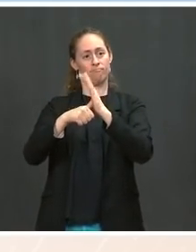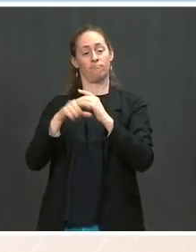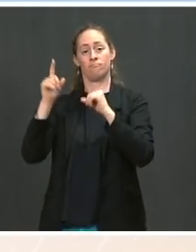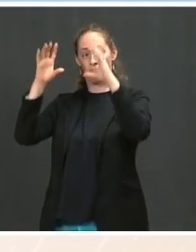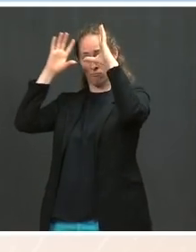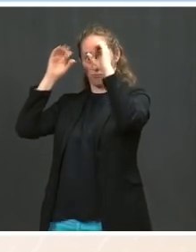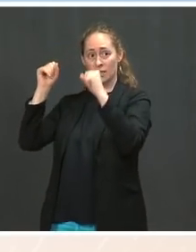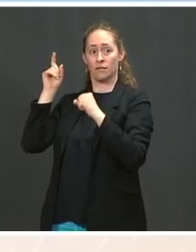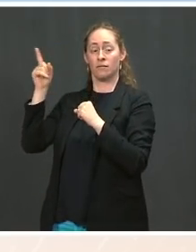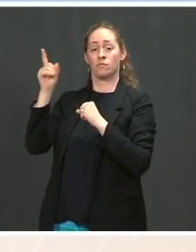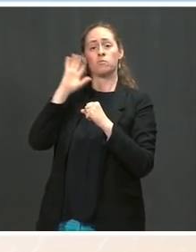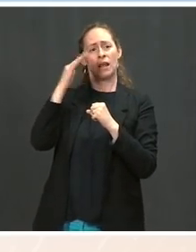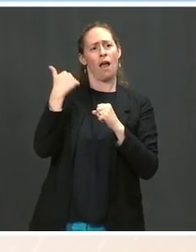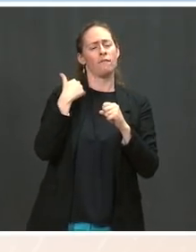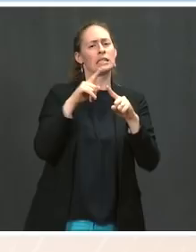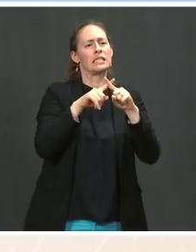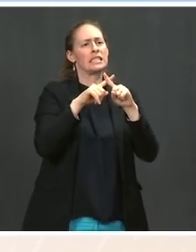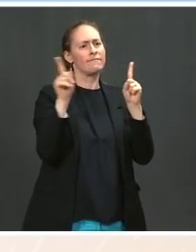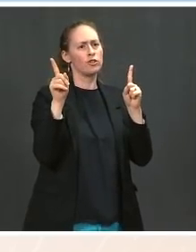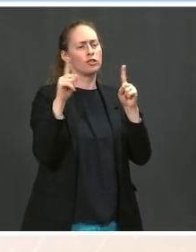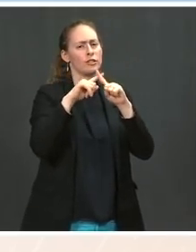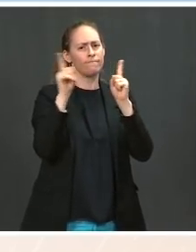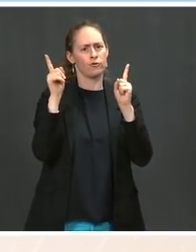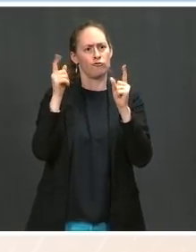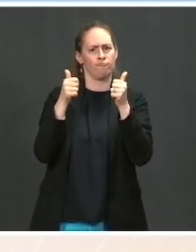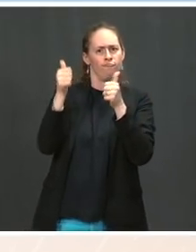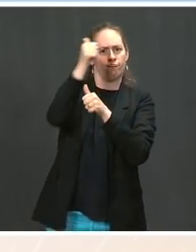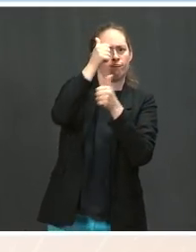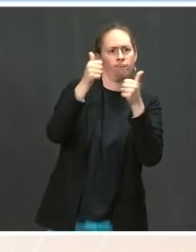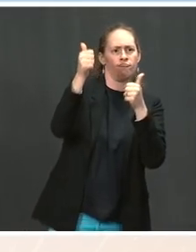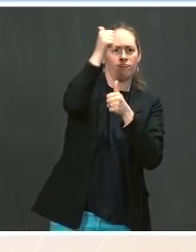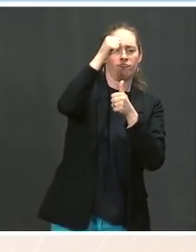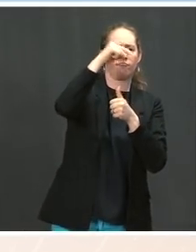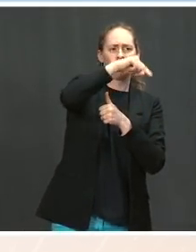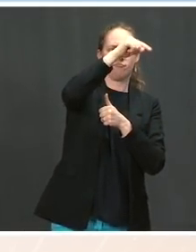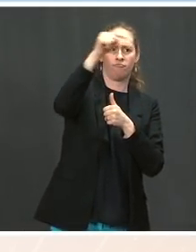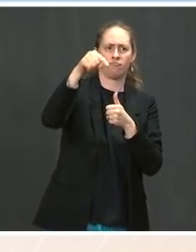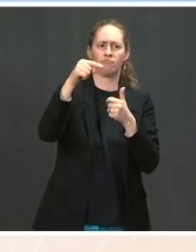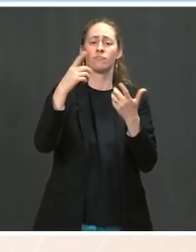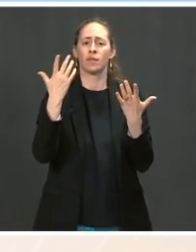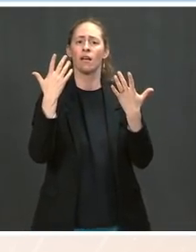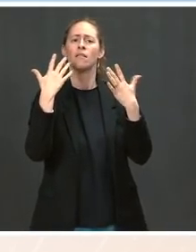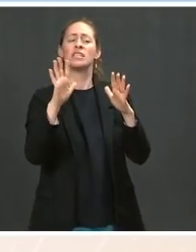have said publicly and in these hearings -- that the threats have evolved, that we need to approach